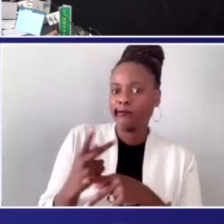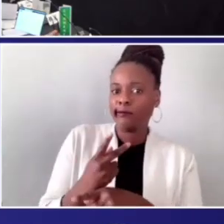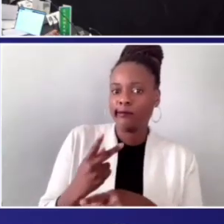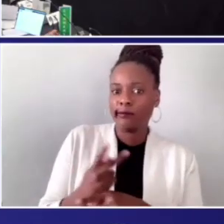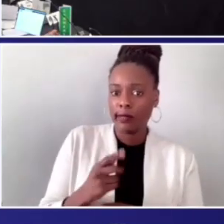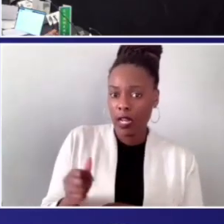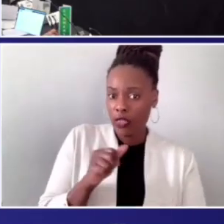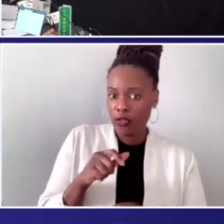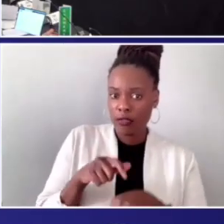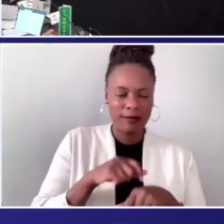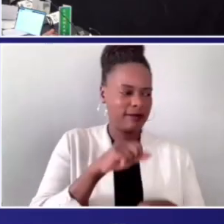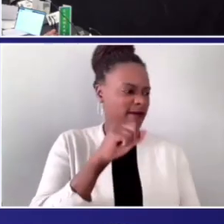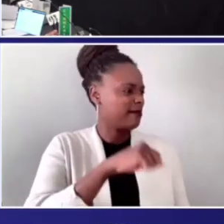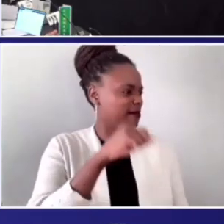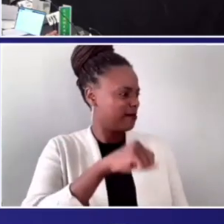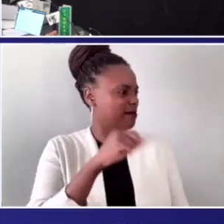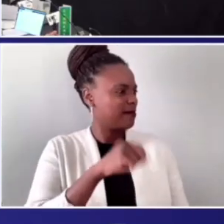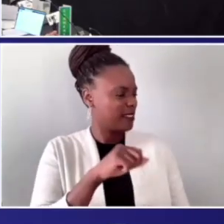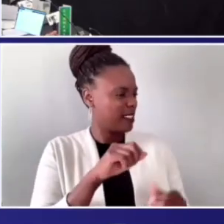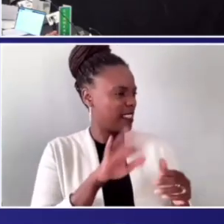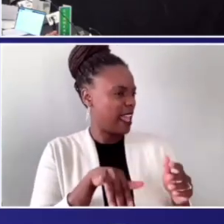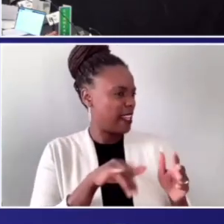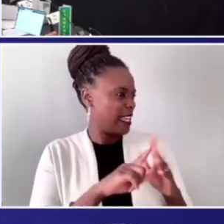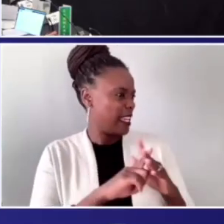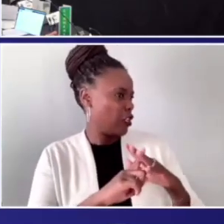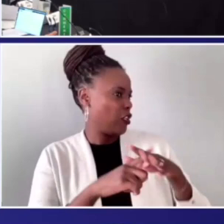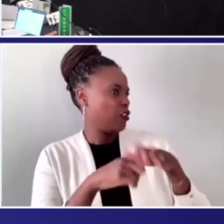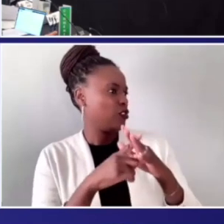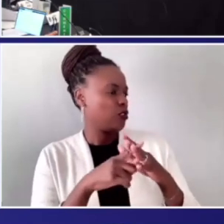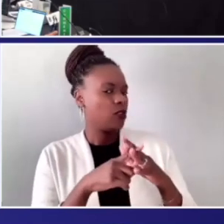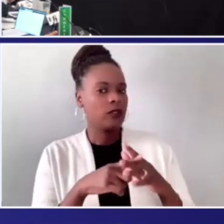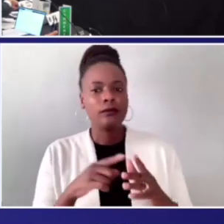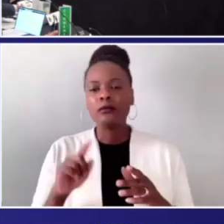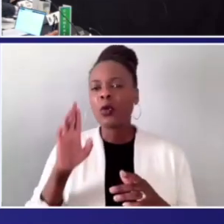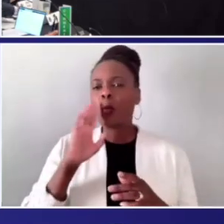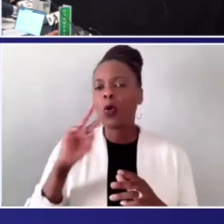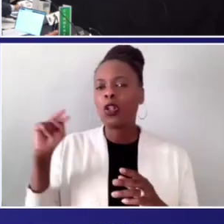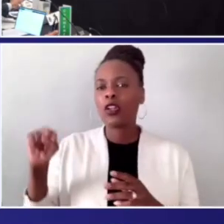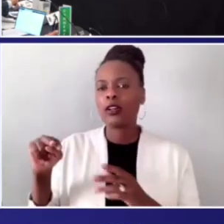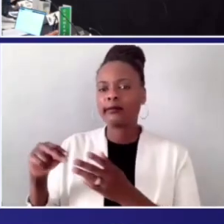Yeah, it just strikes me that initially, you know, that would Let us take a look at that. We'll take that back, take a look. Thank you.